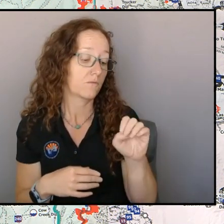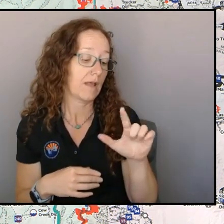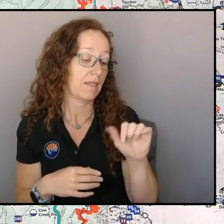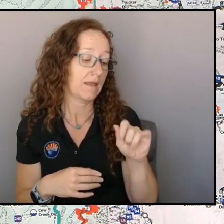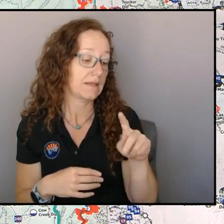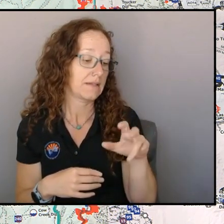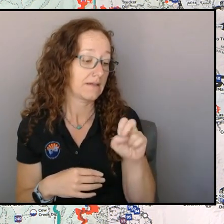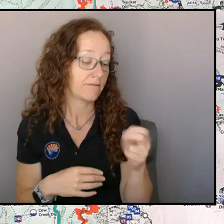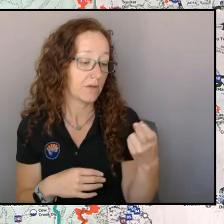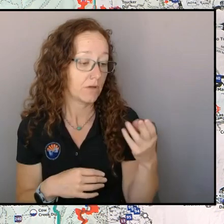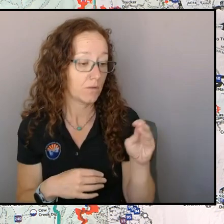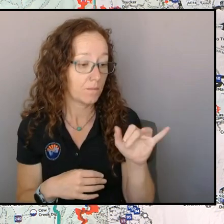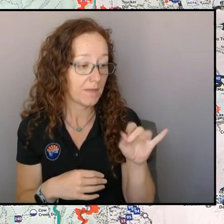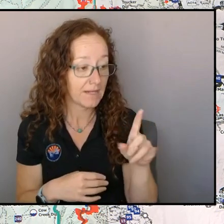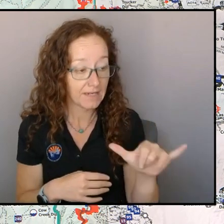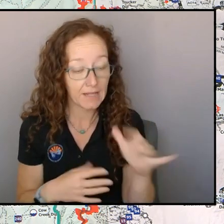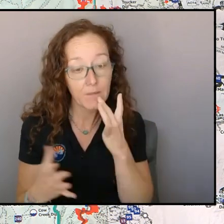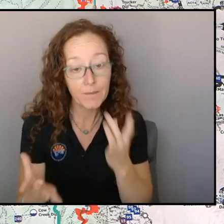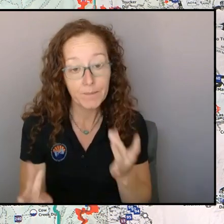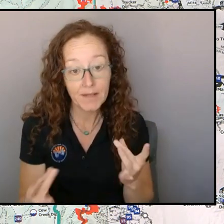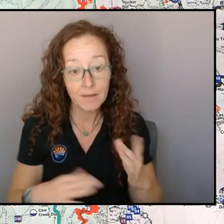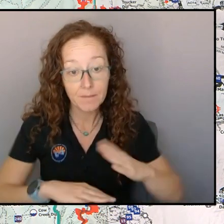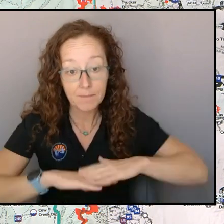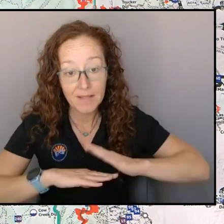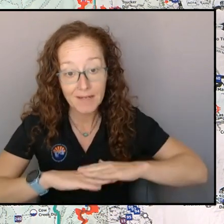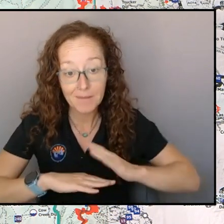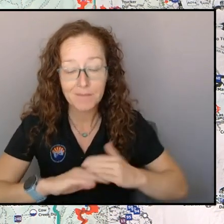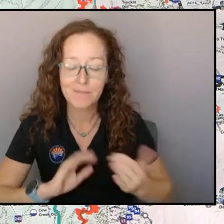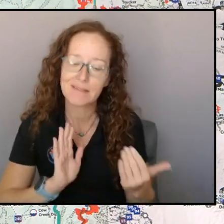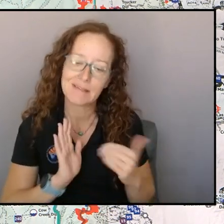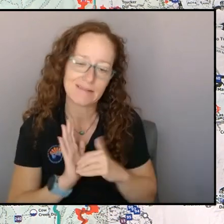again even though we have this moisture coming in from the